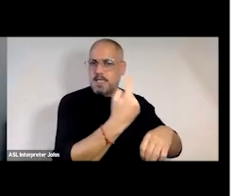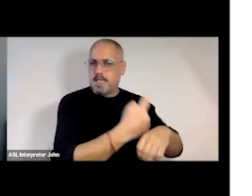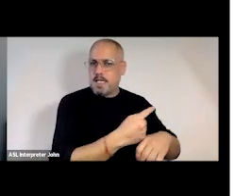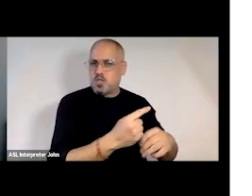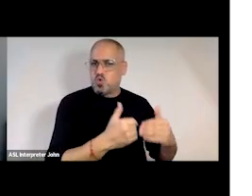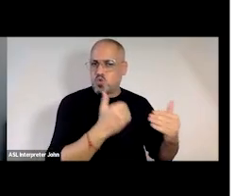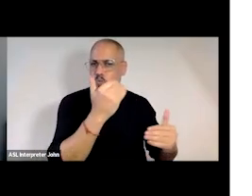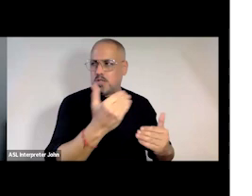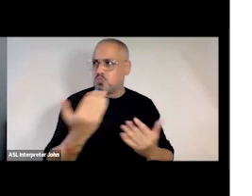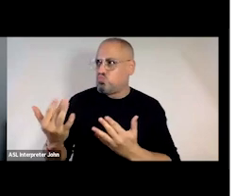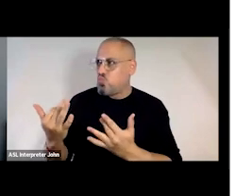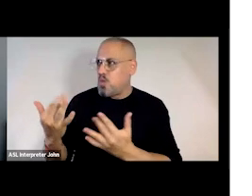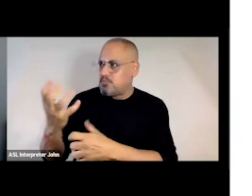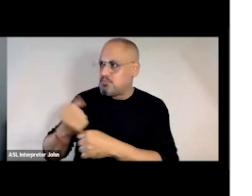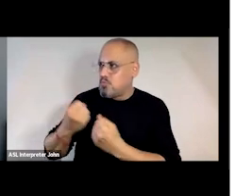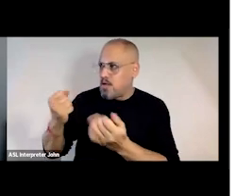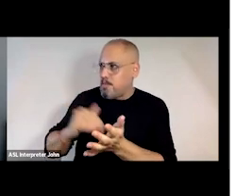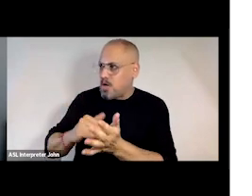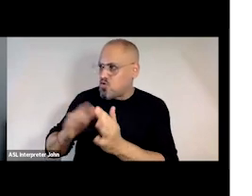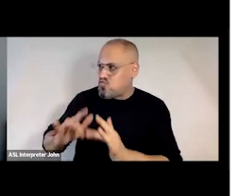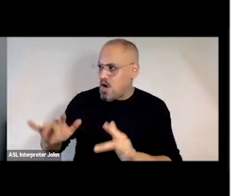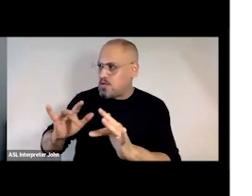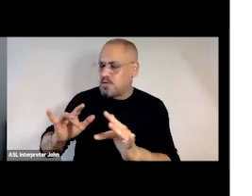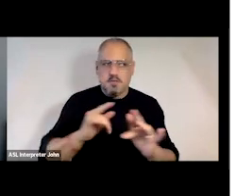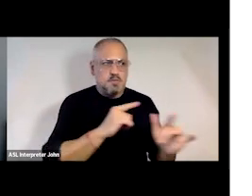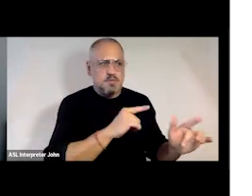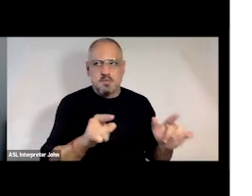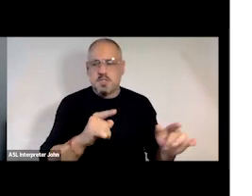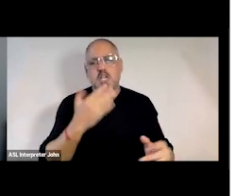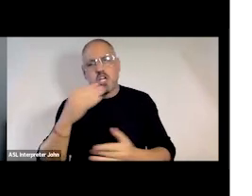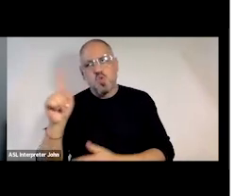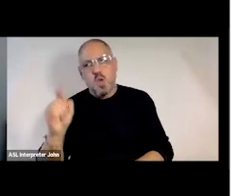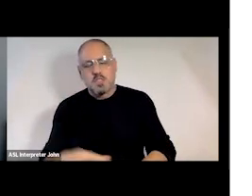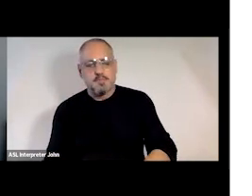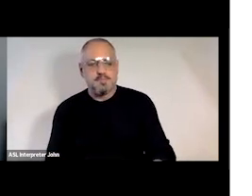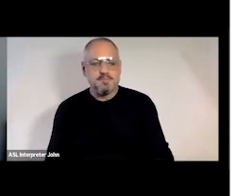while you're waiting for records to come back. It's a great question. Thanks, Amanda.